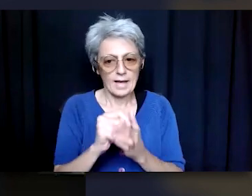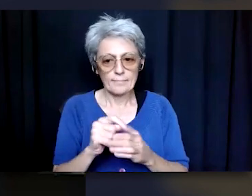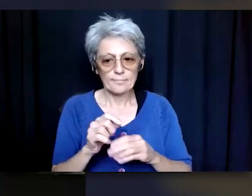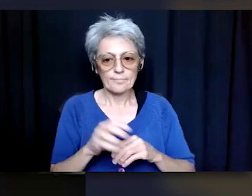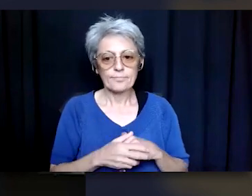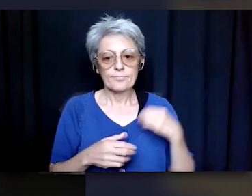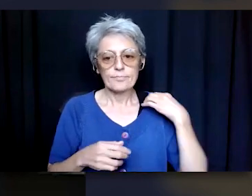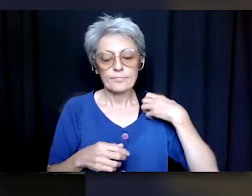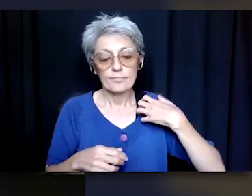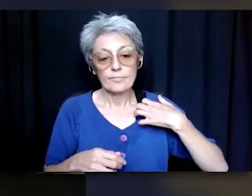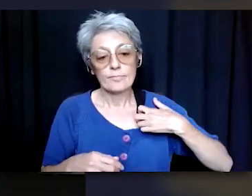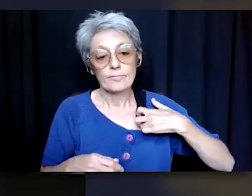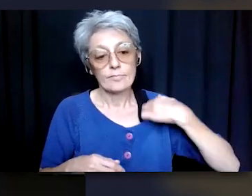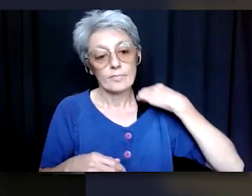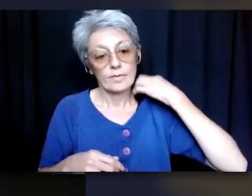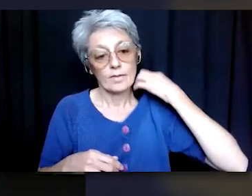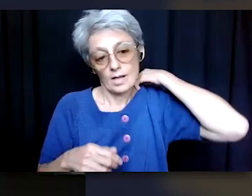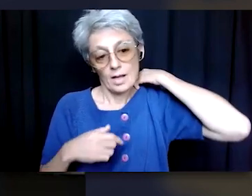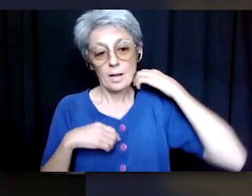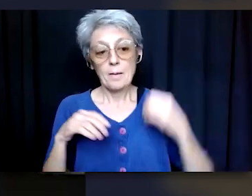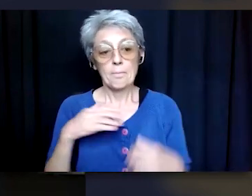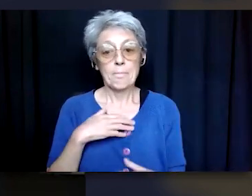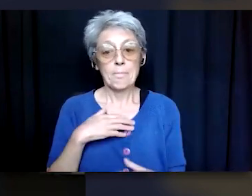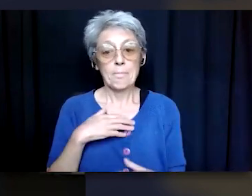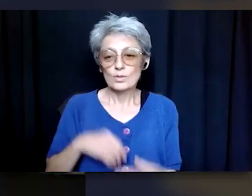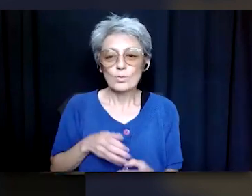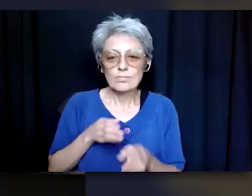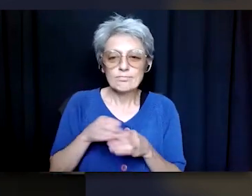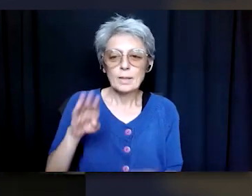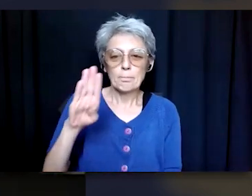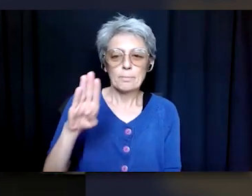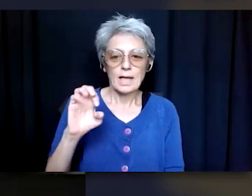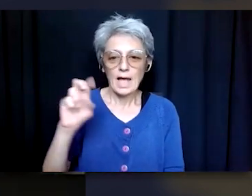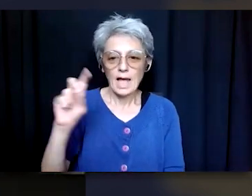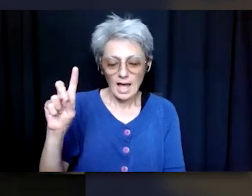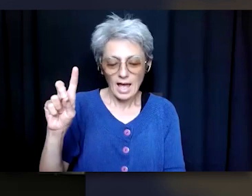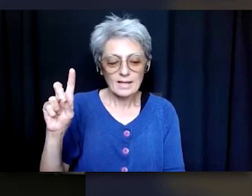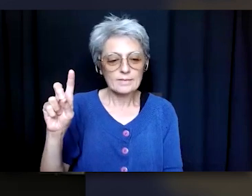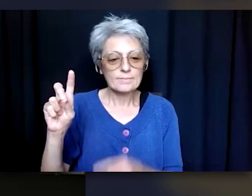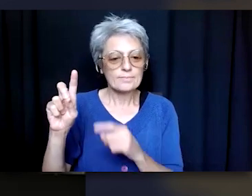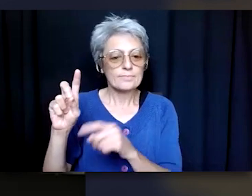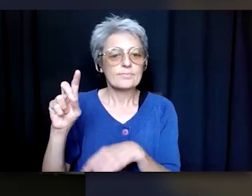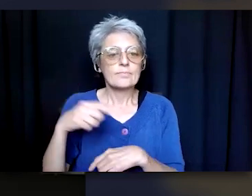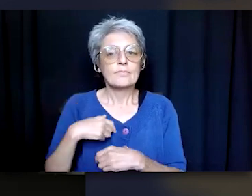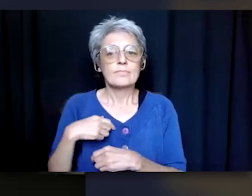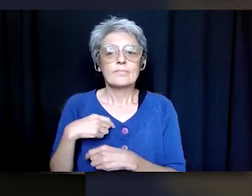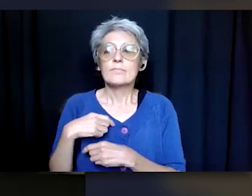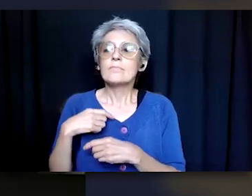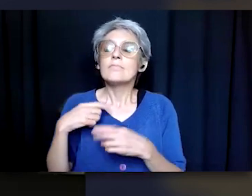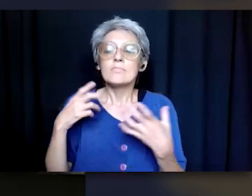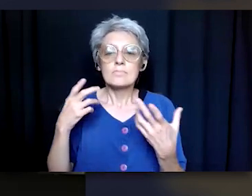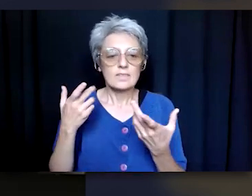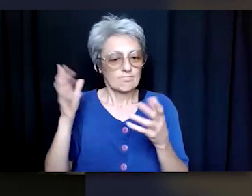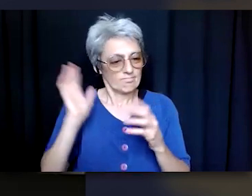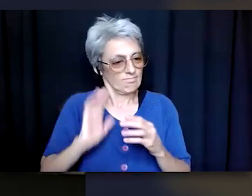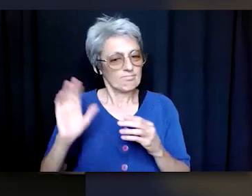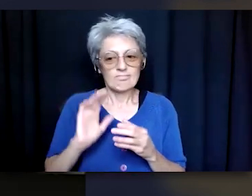students, my B.Ed students, onto Twitter to do hashtag chats with folks in Egypt and Ireland. We